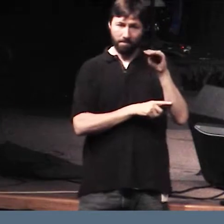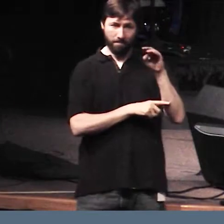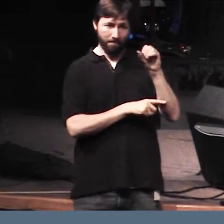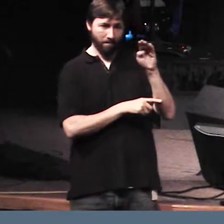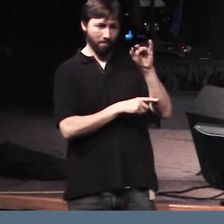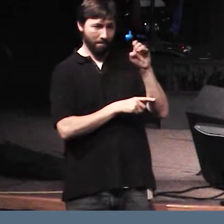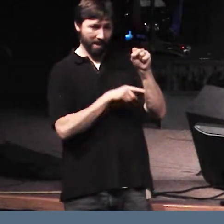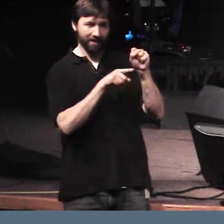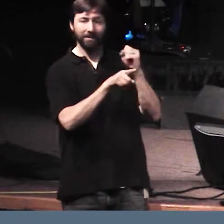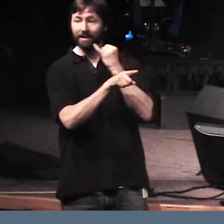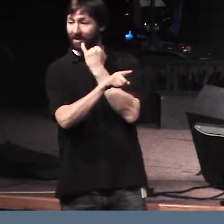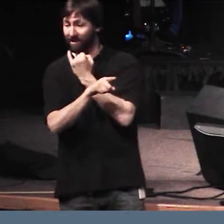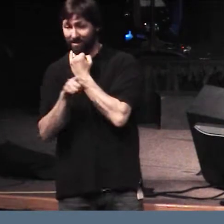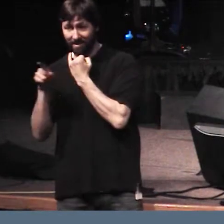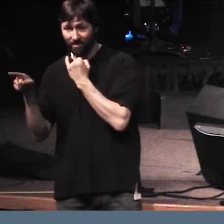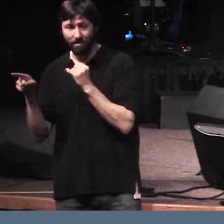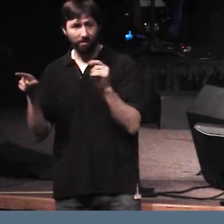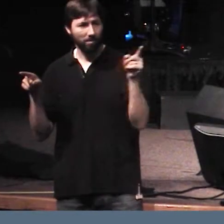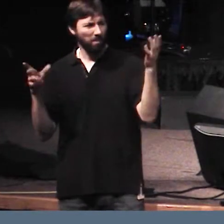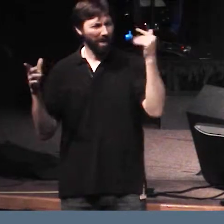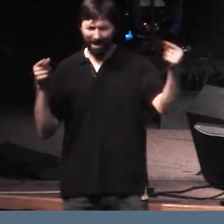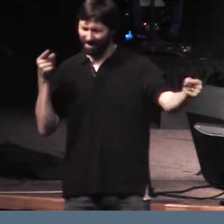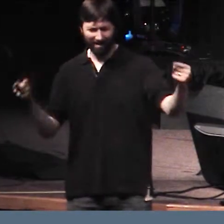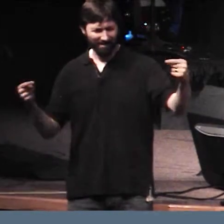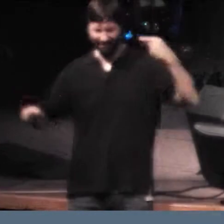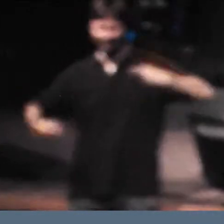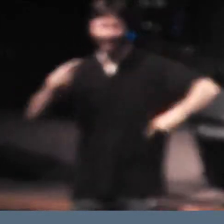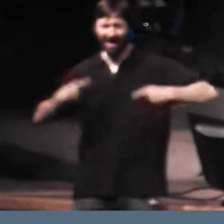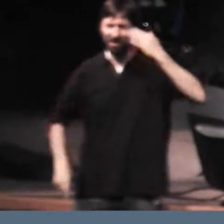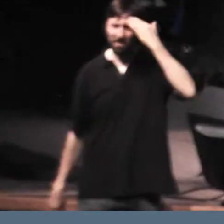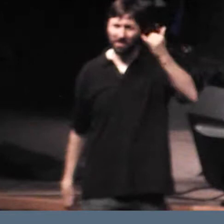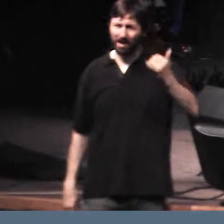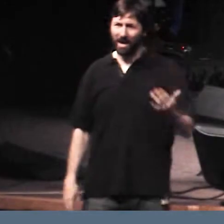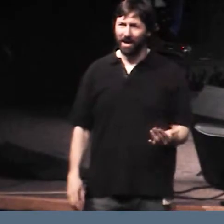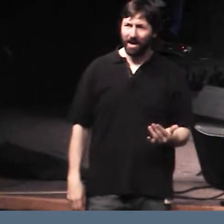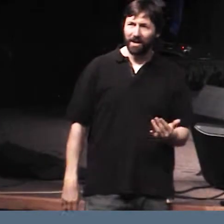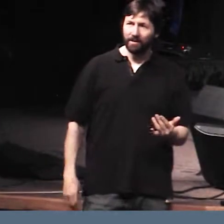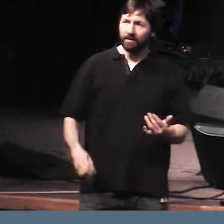Israelites and where they came from and why they were so contentious but you see well